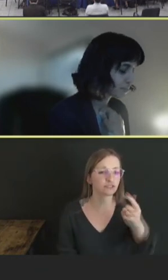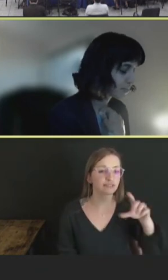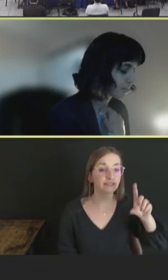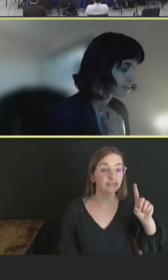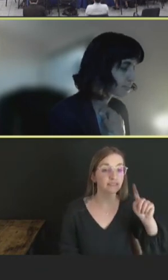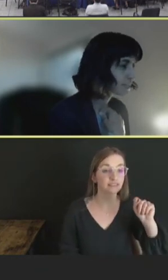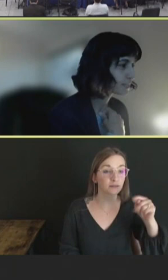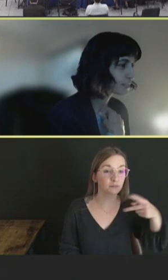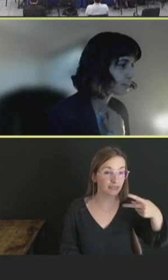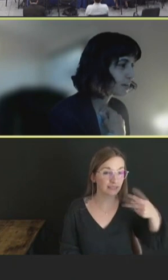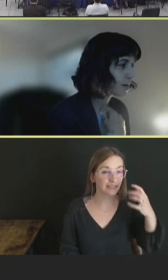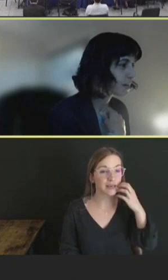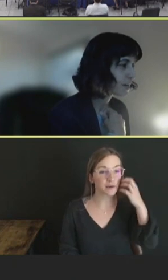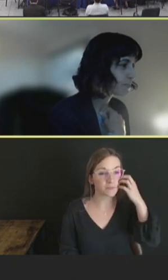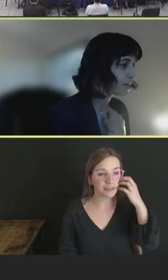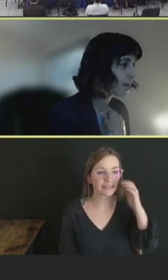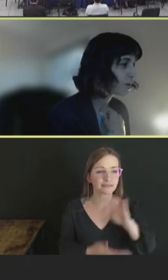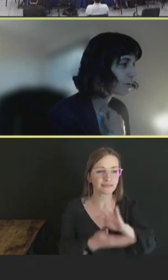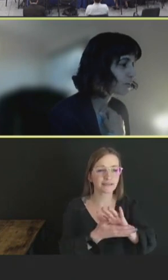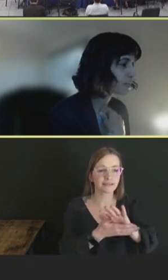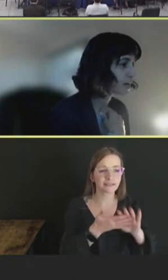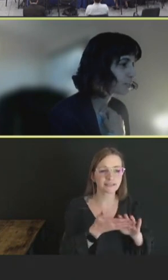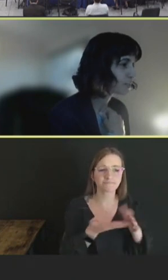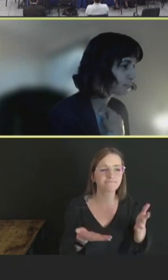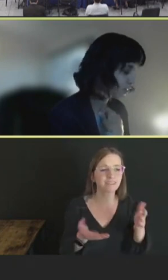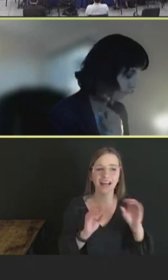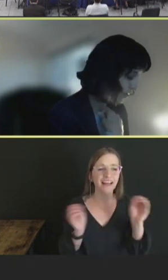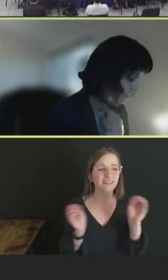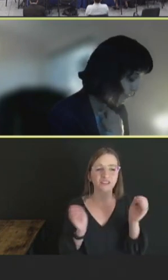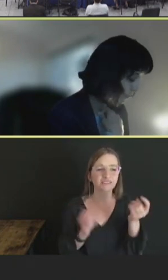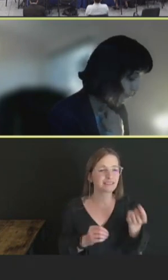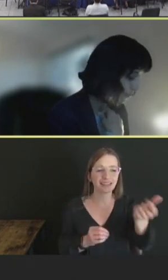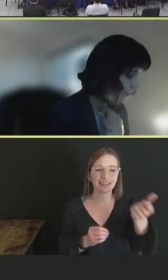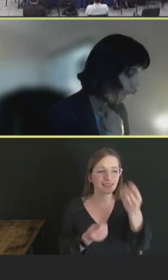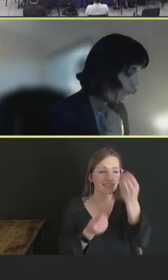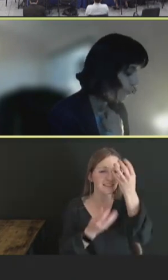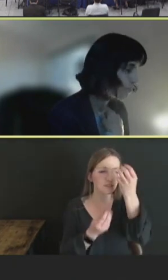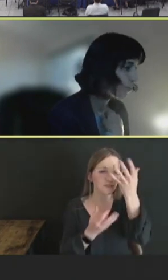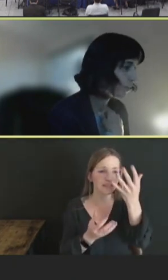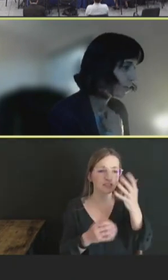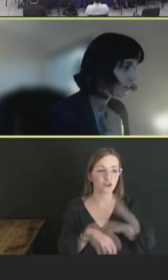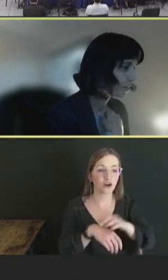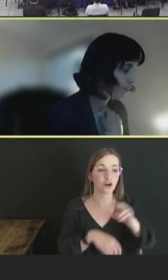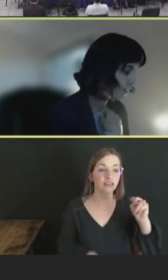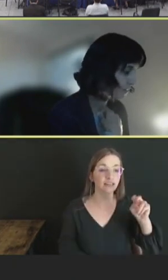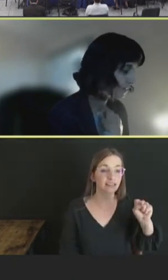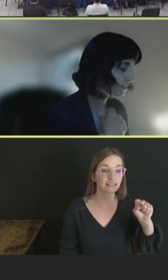little consensus on if and how nonspecific effects should inform public health policies.